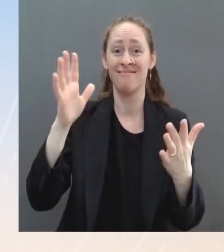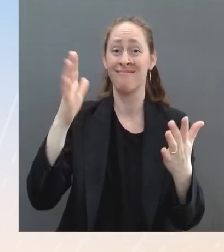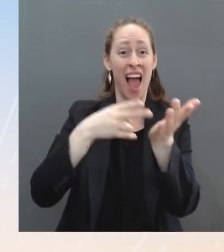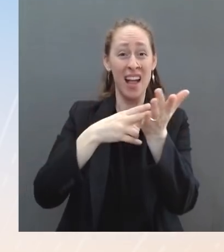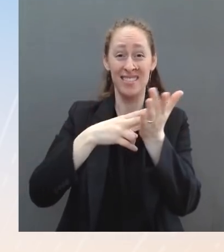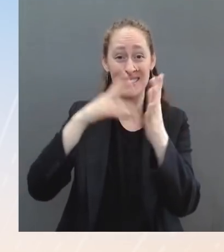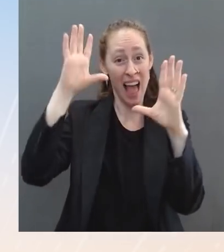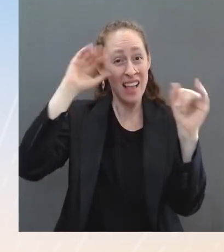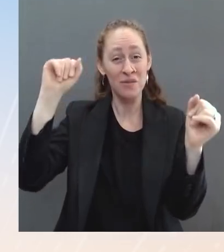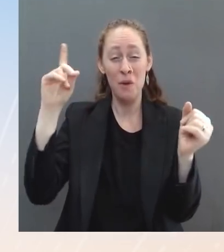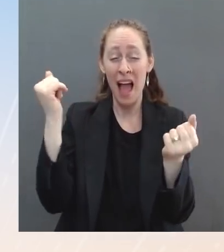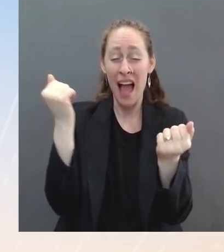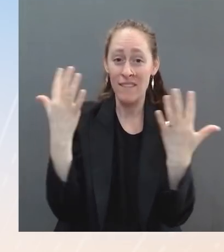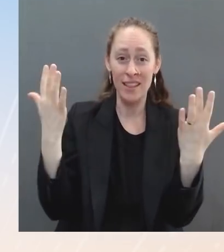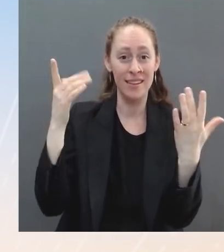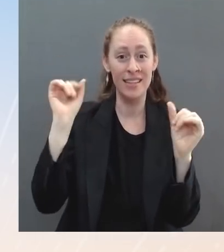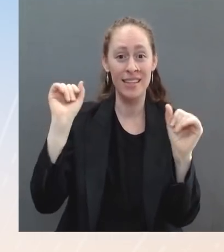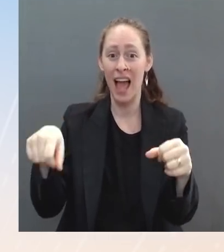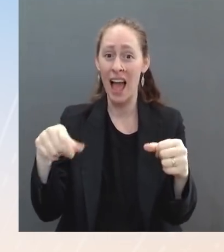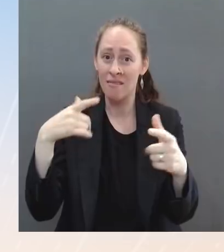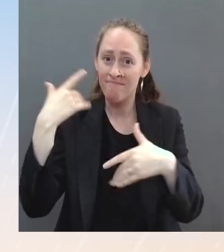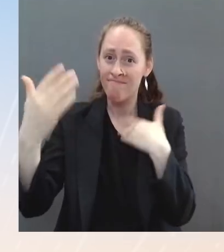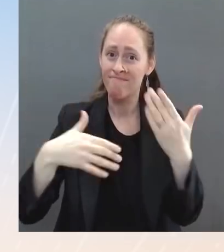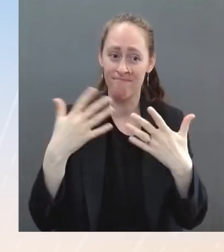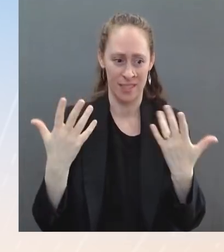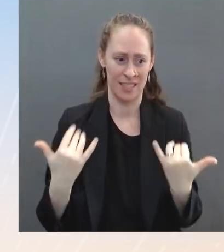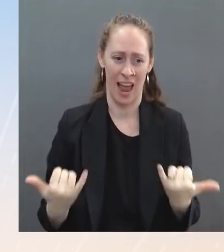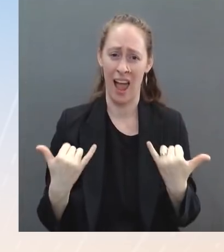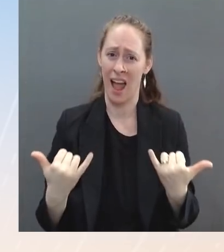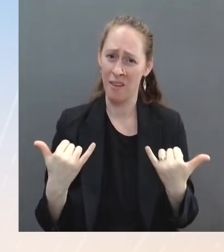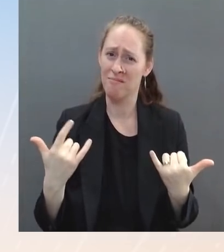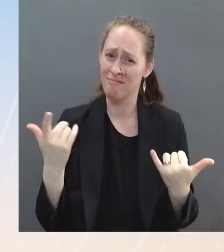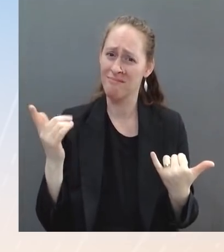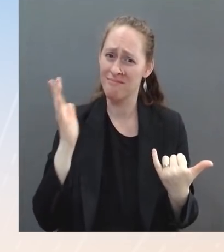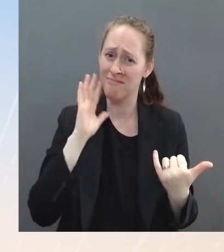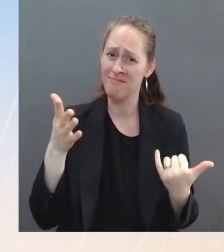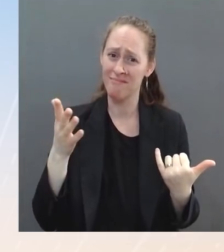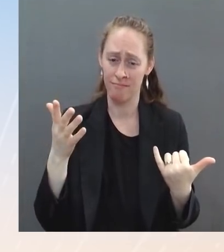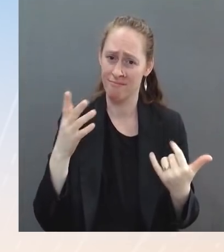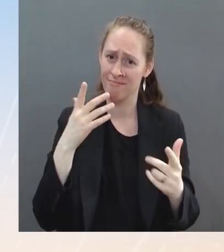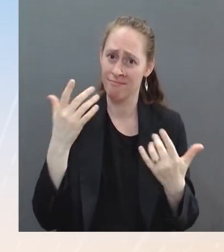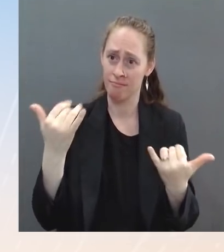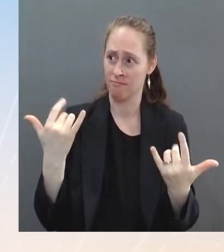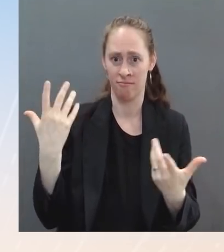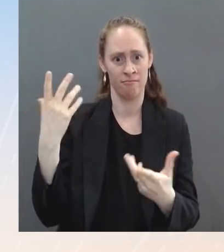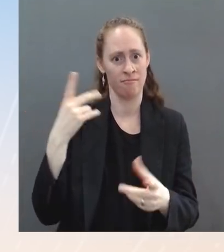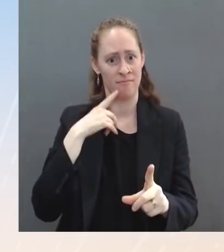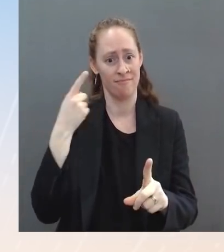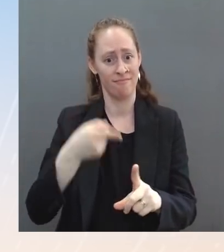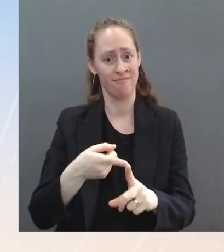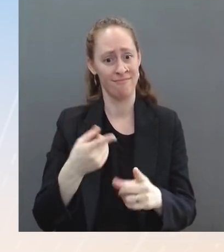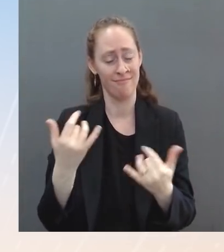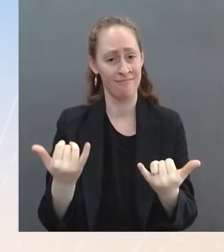including, I would say, the President announced today, and I would encourage you all to -- to really cover it and look into it: